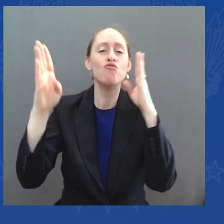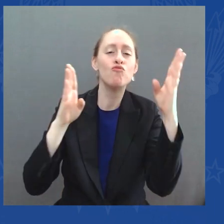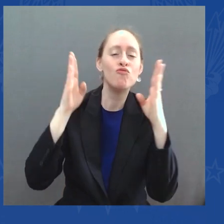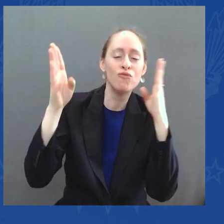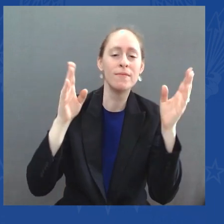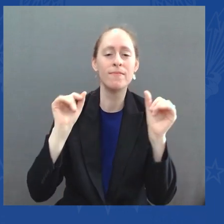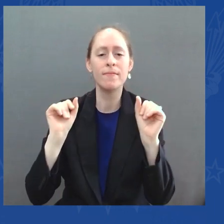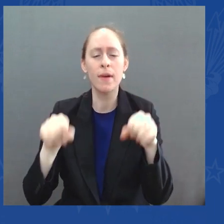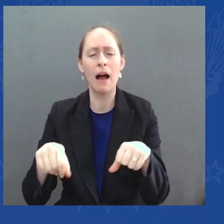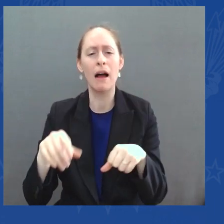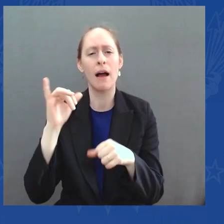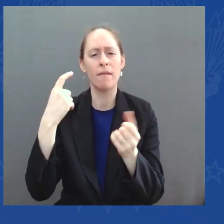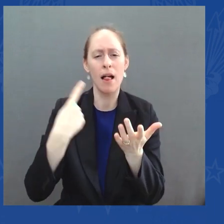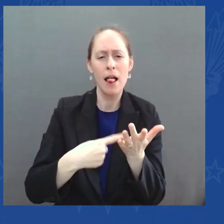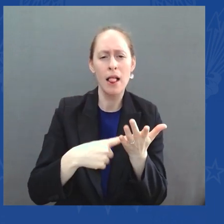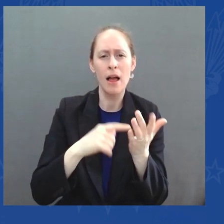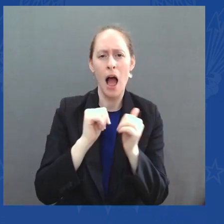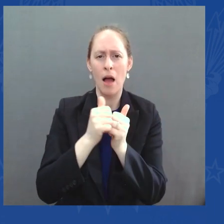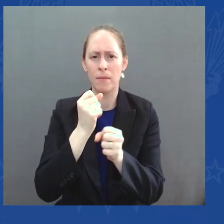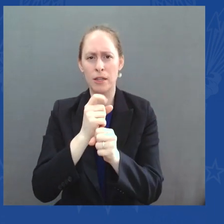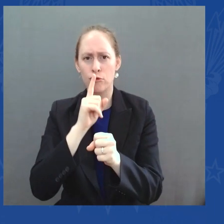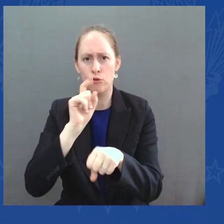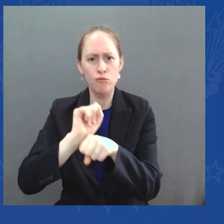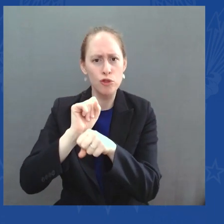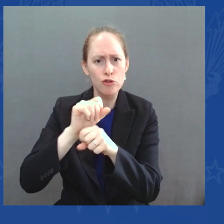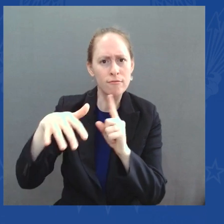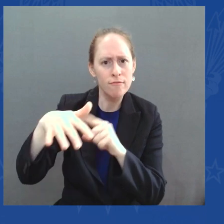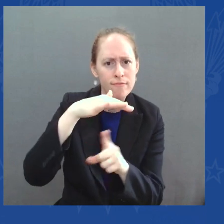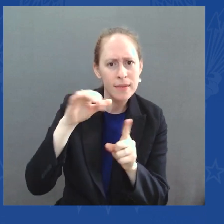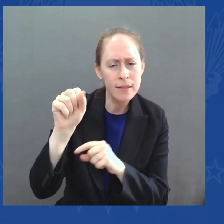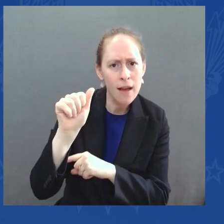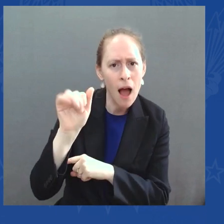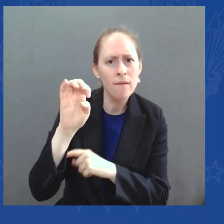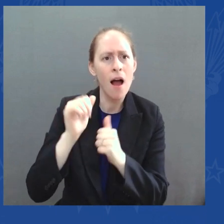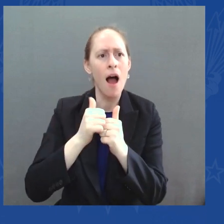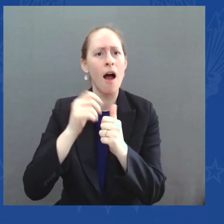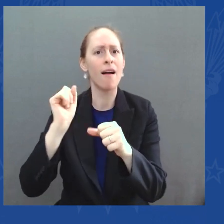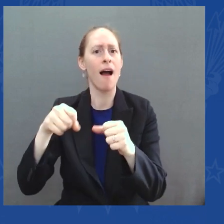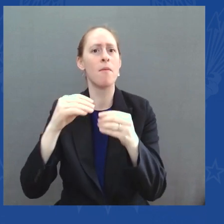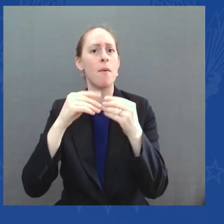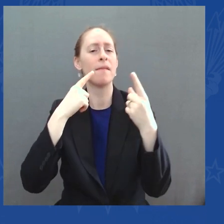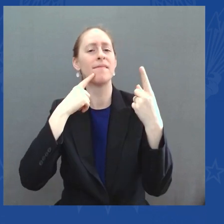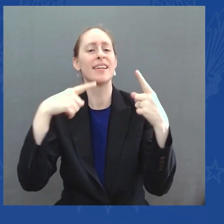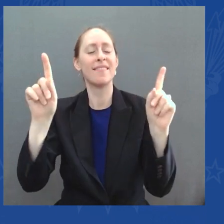And that day, and across all the conversations I saw the pride truckers take in their work and the challenges they face.